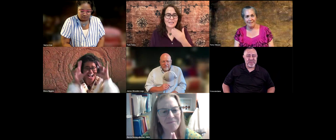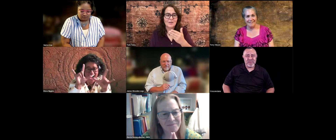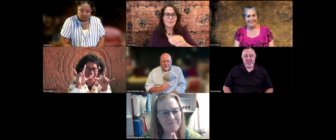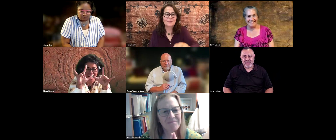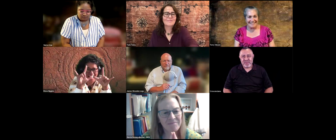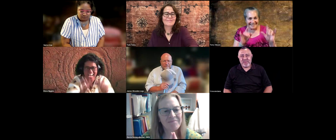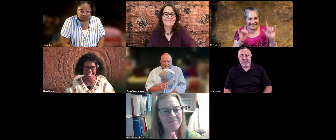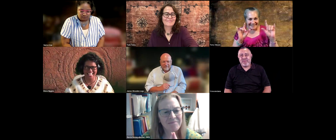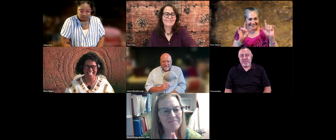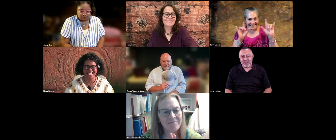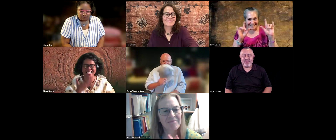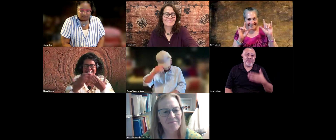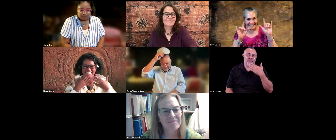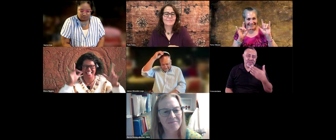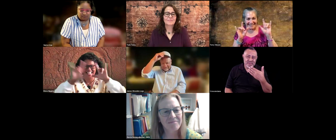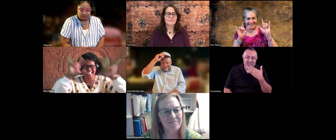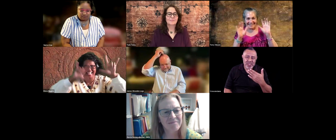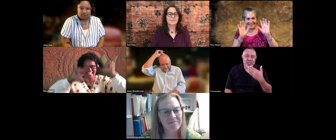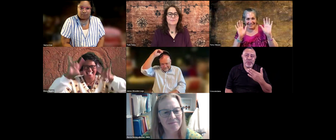Thank you.